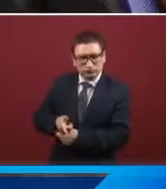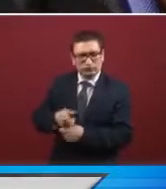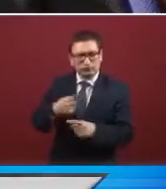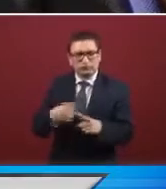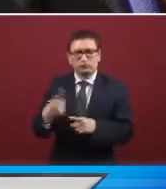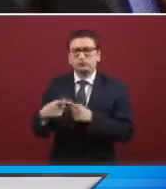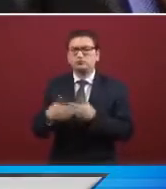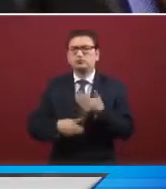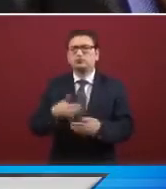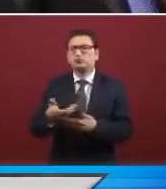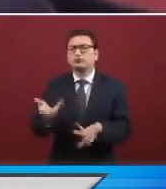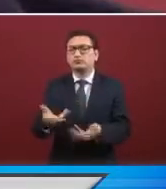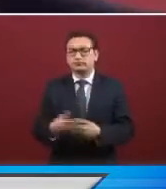2. Operation of the Government